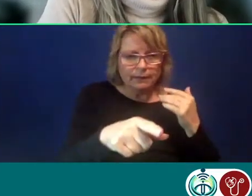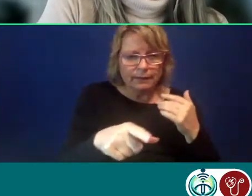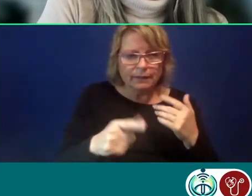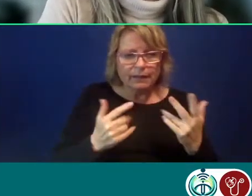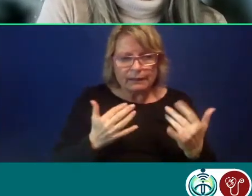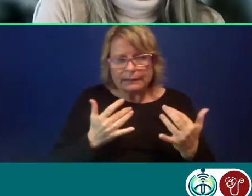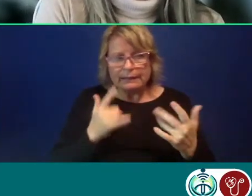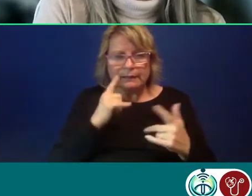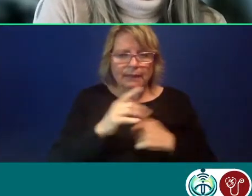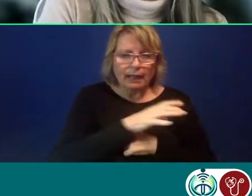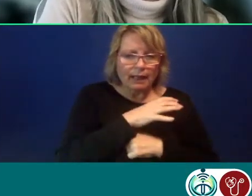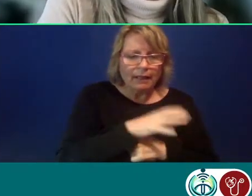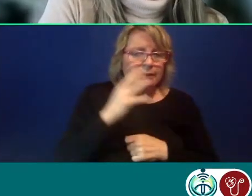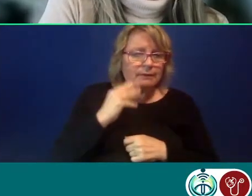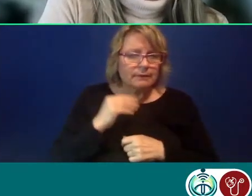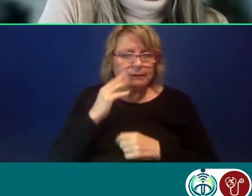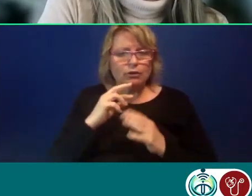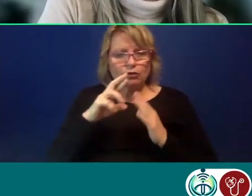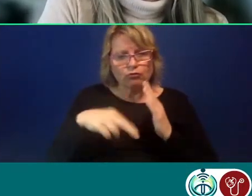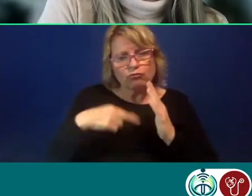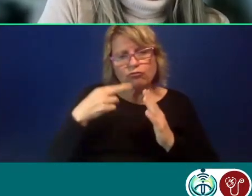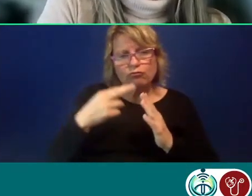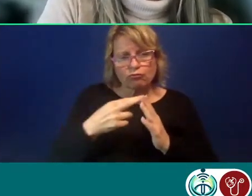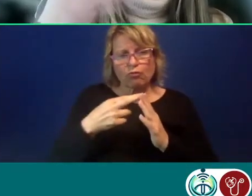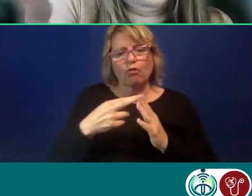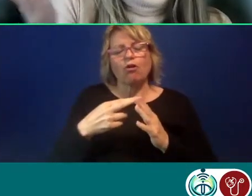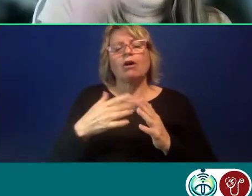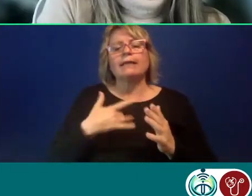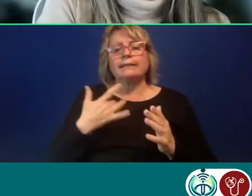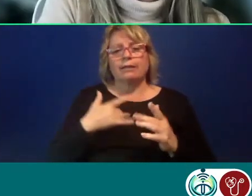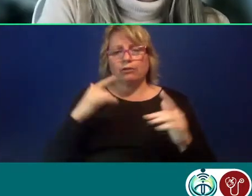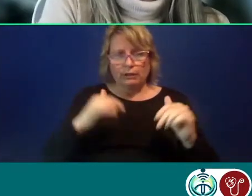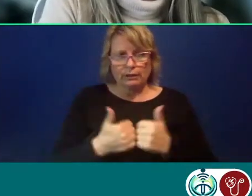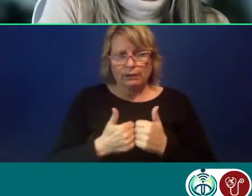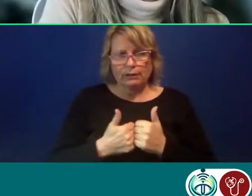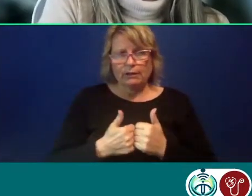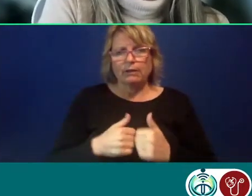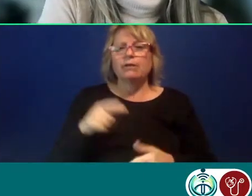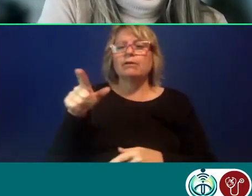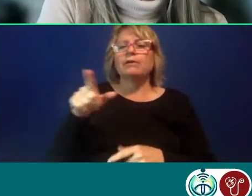experience and its role in sensory challenges. So with Dr. Tabor's permission, she shared a story